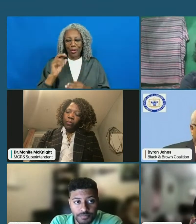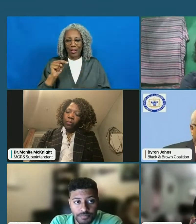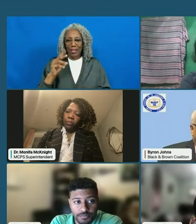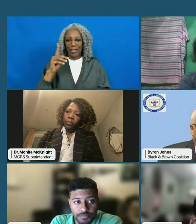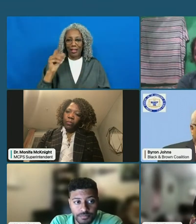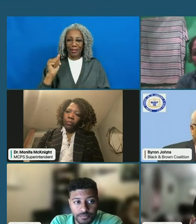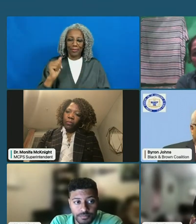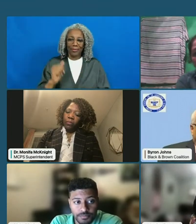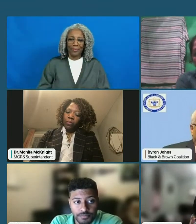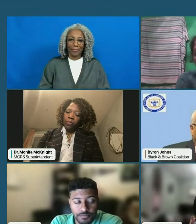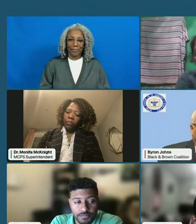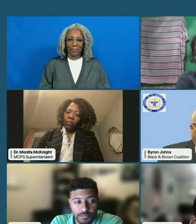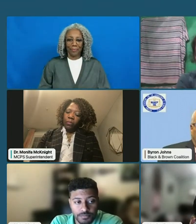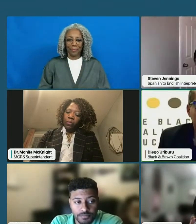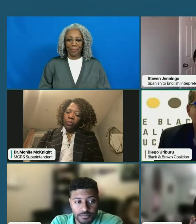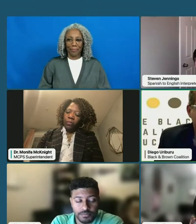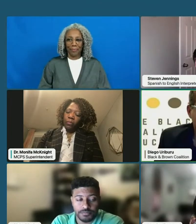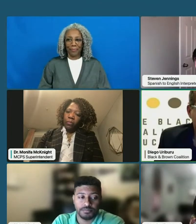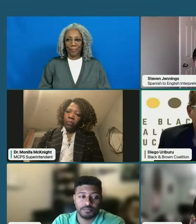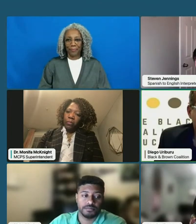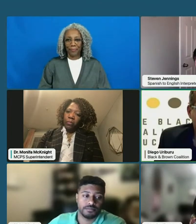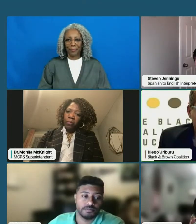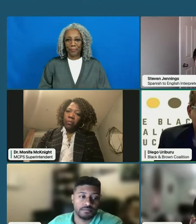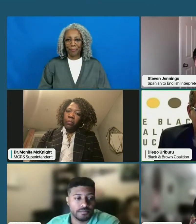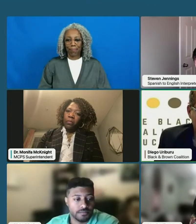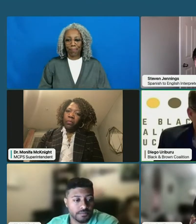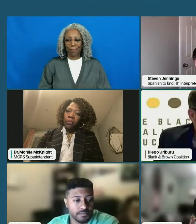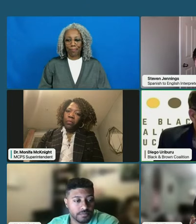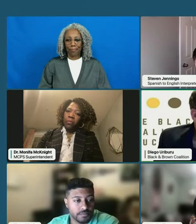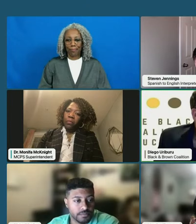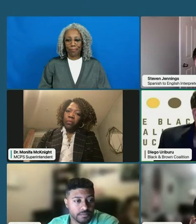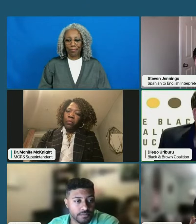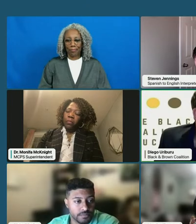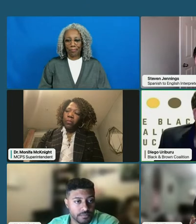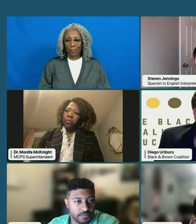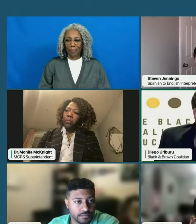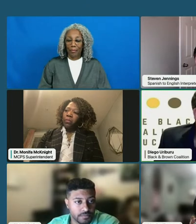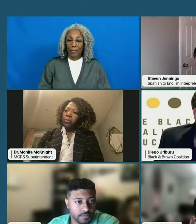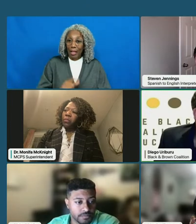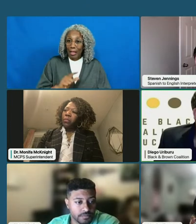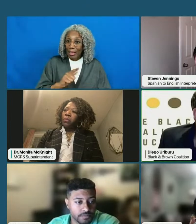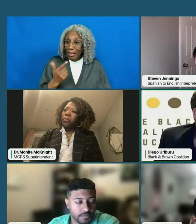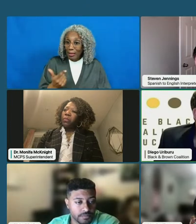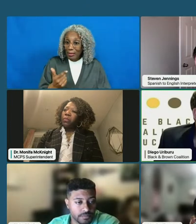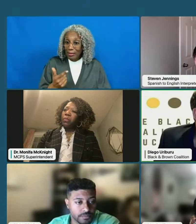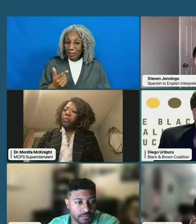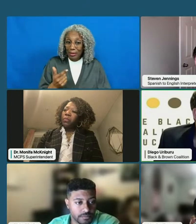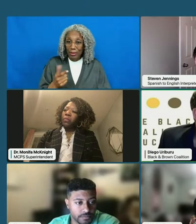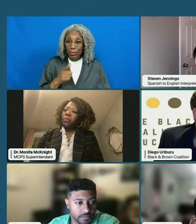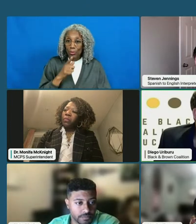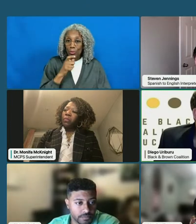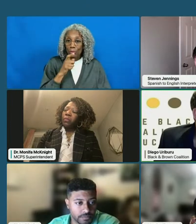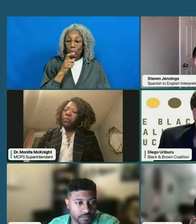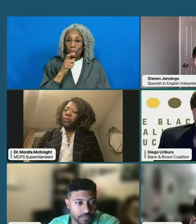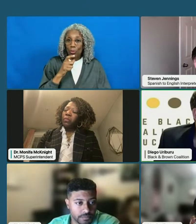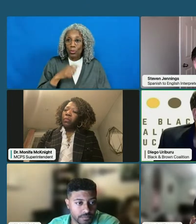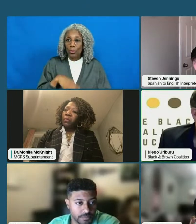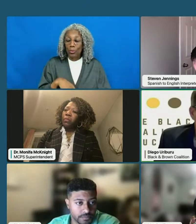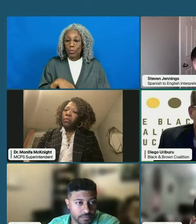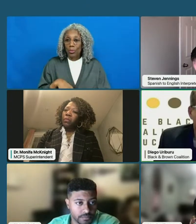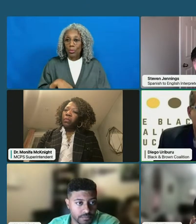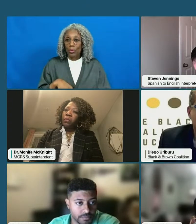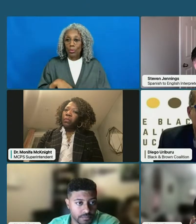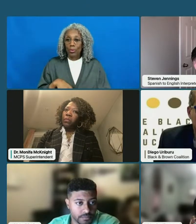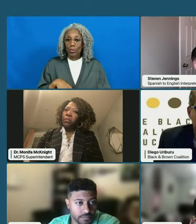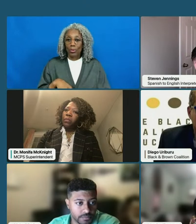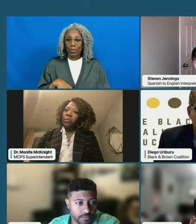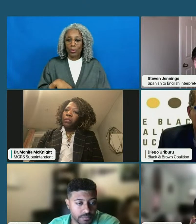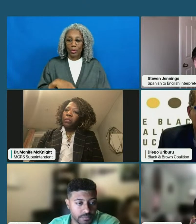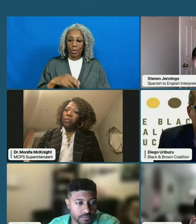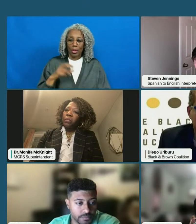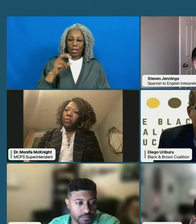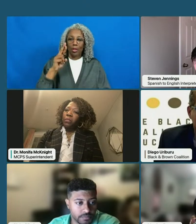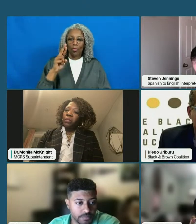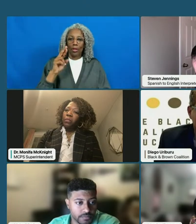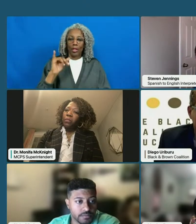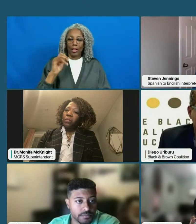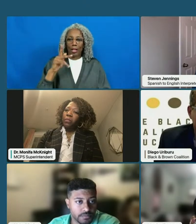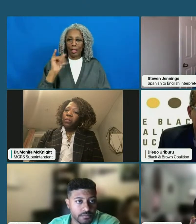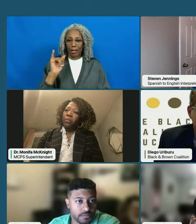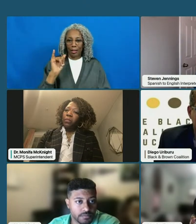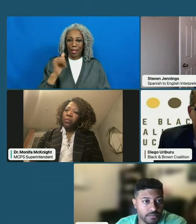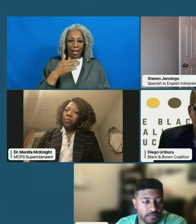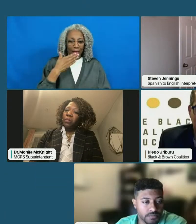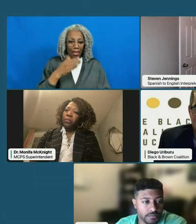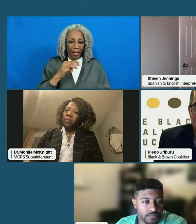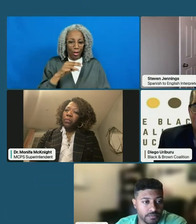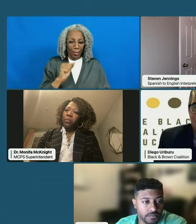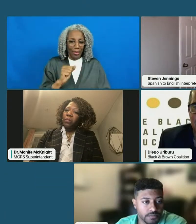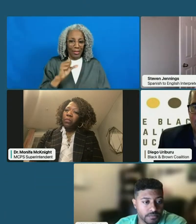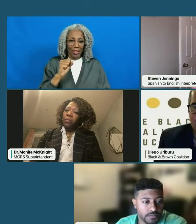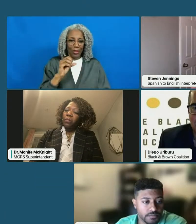Whatever that is. Clashes. Well,